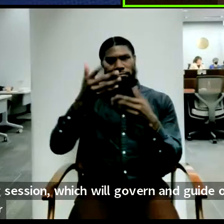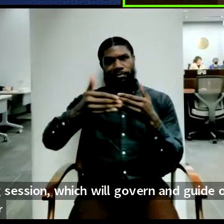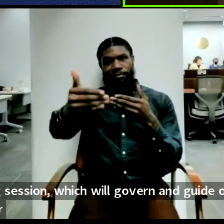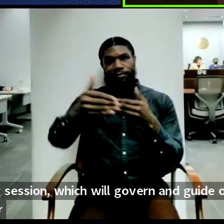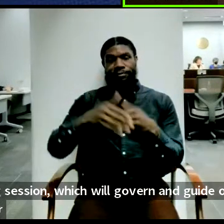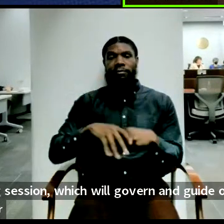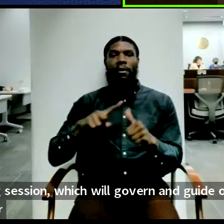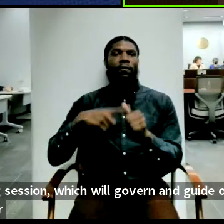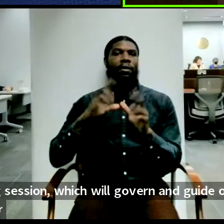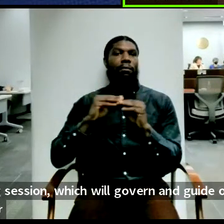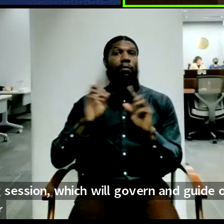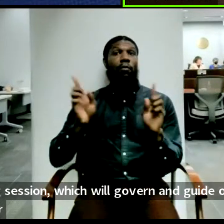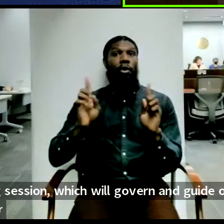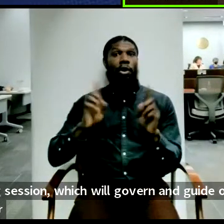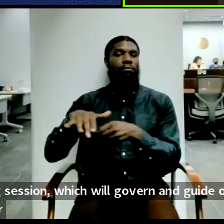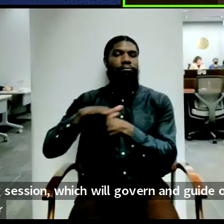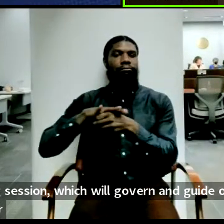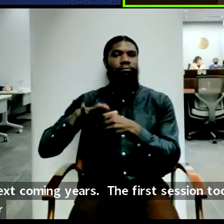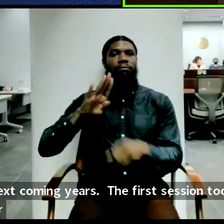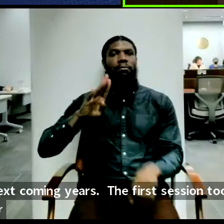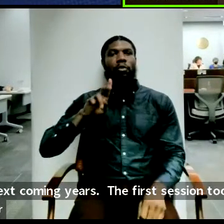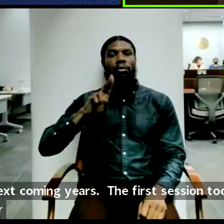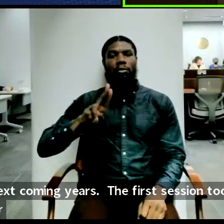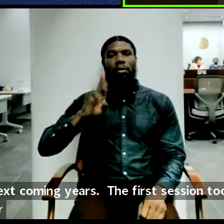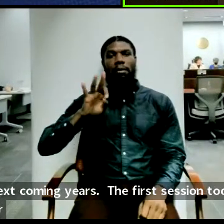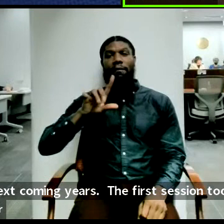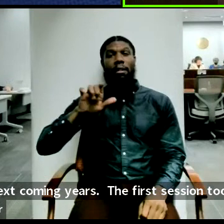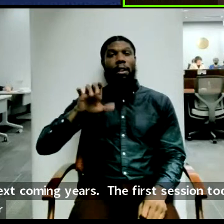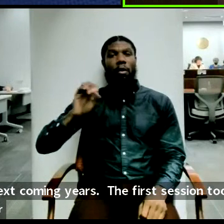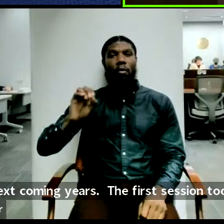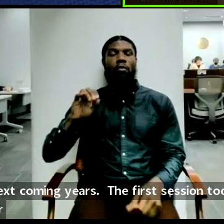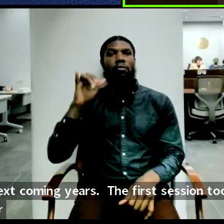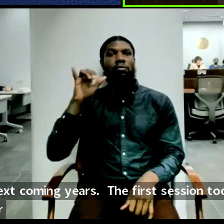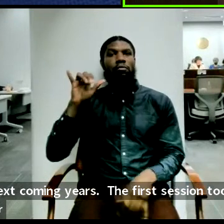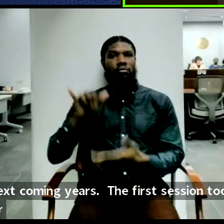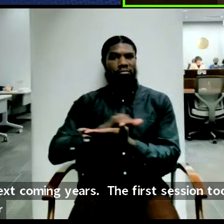took place in Buffalo, New York and focused on racial and economic Justice in the workplace.